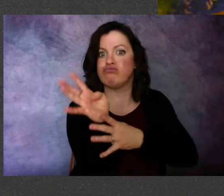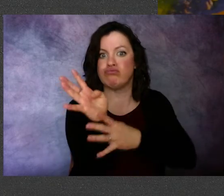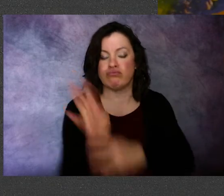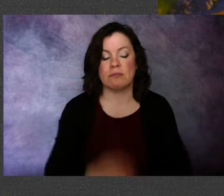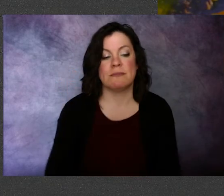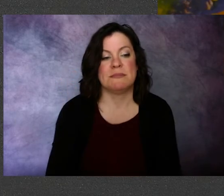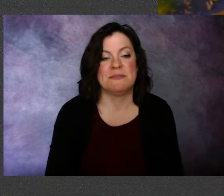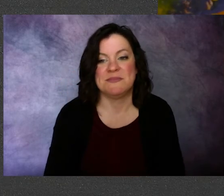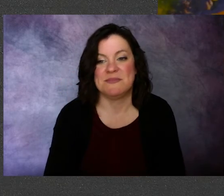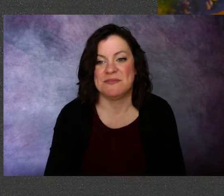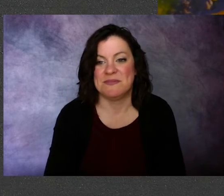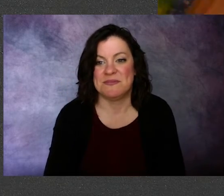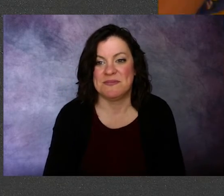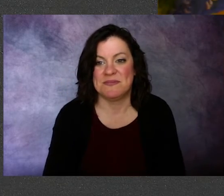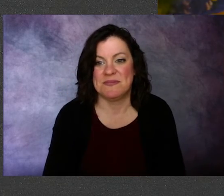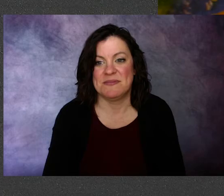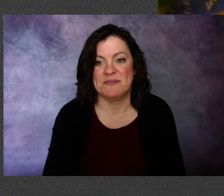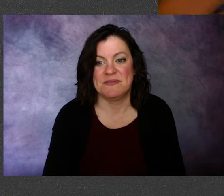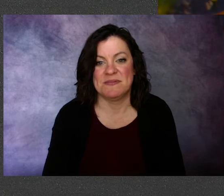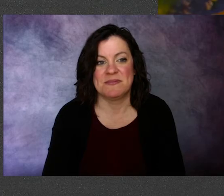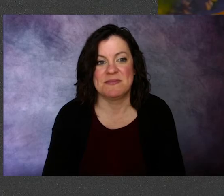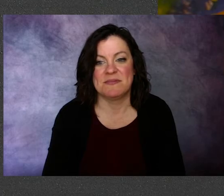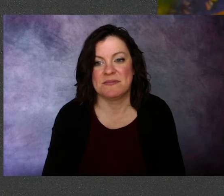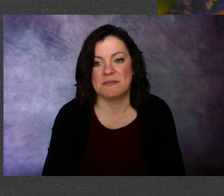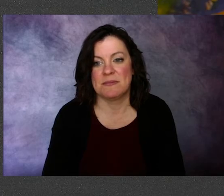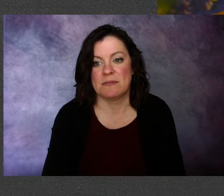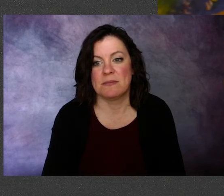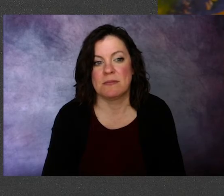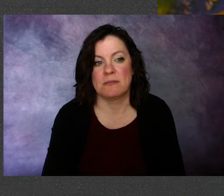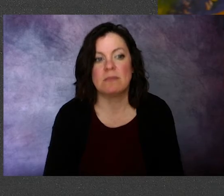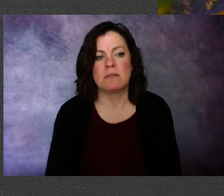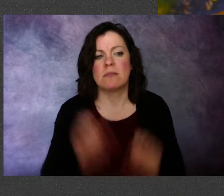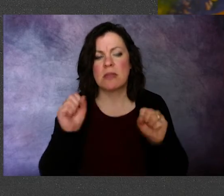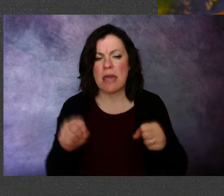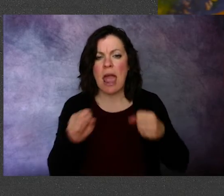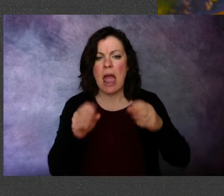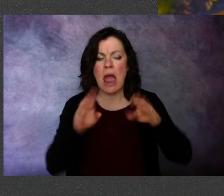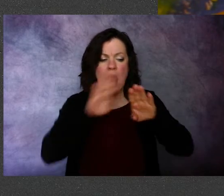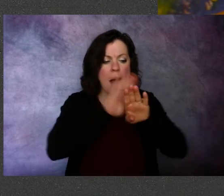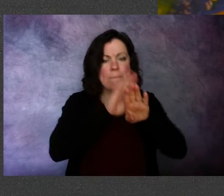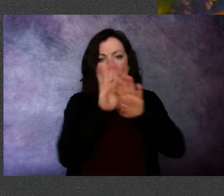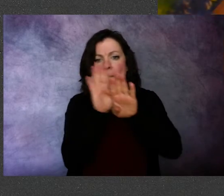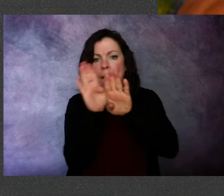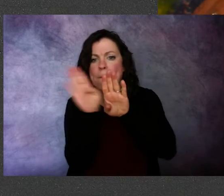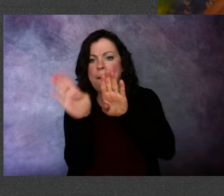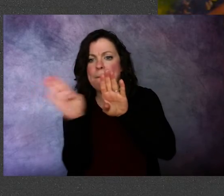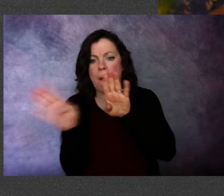If you spread them out too much, you might not be able to get all your pieces in and that's okay.